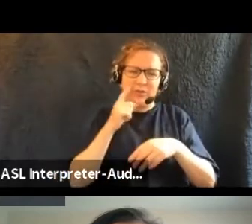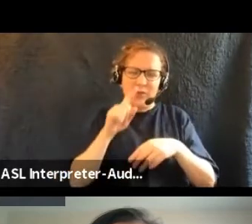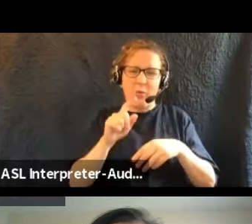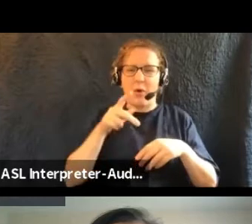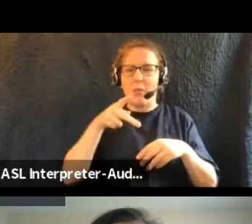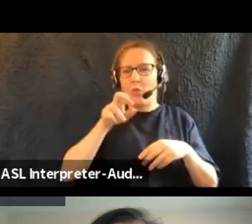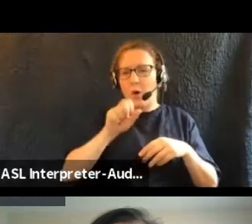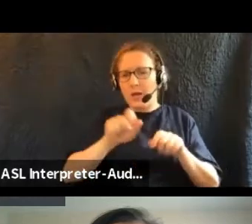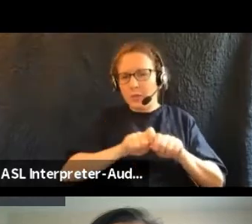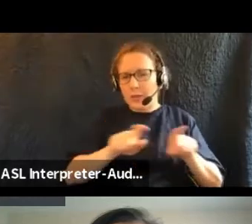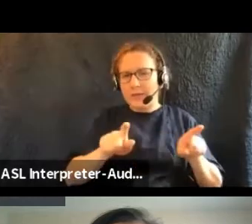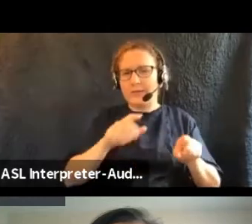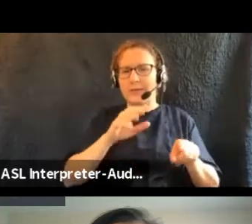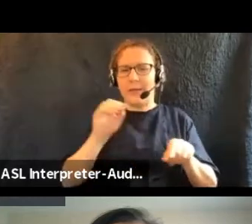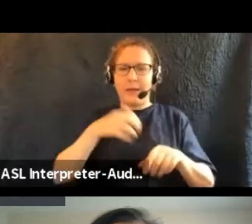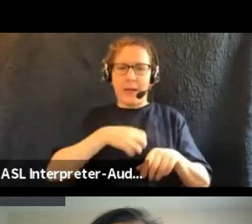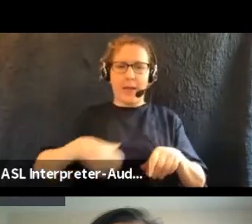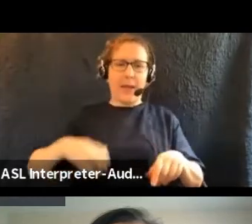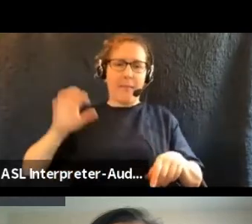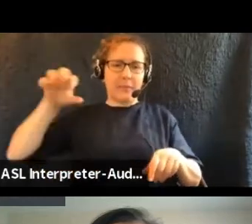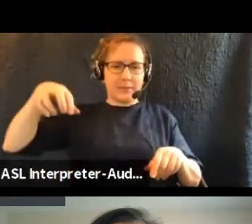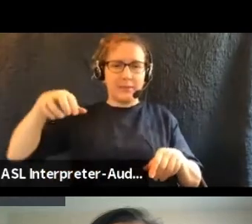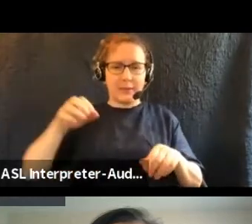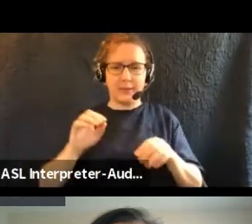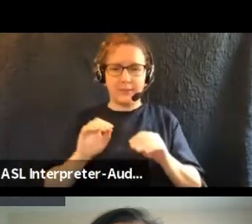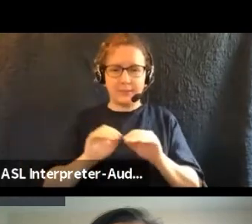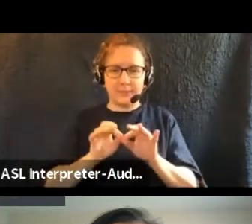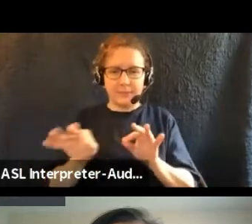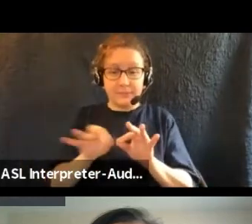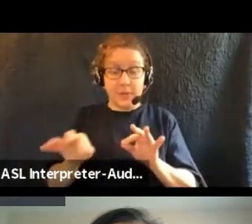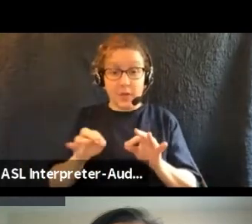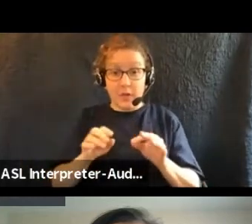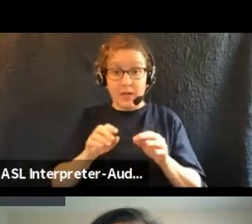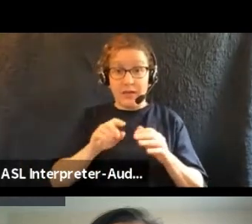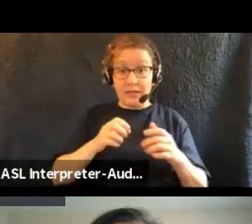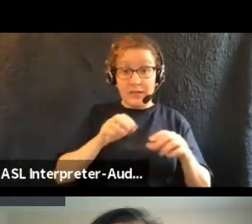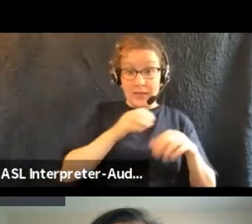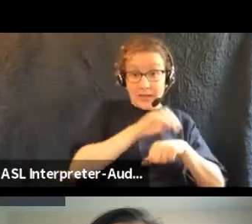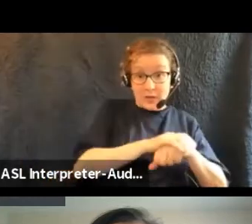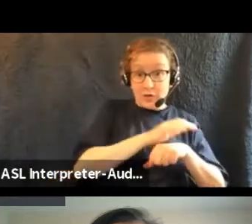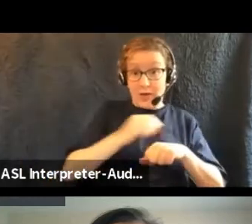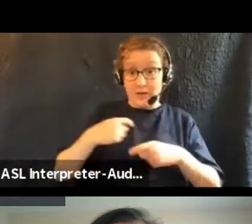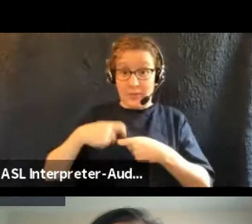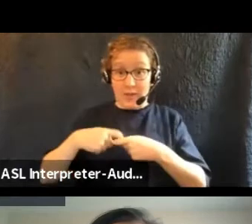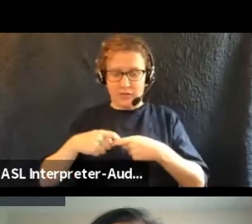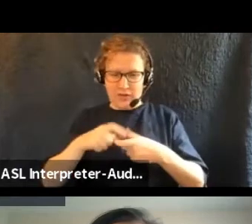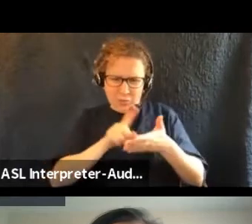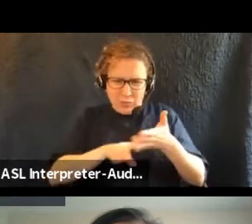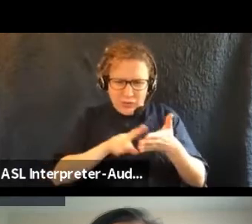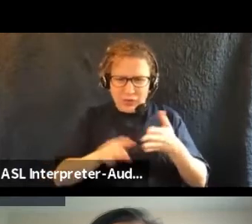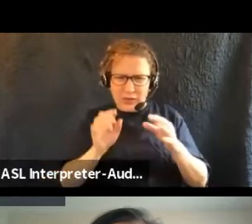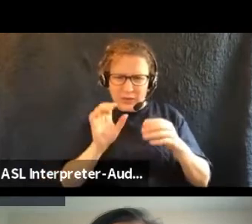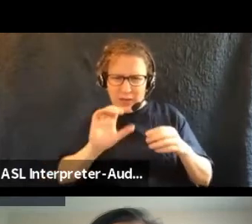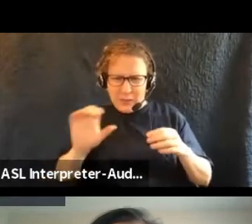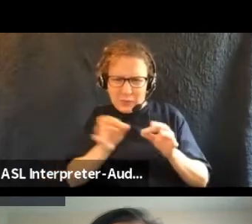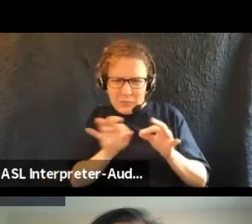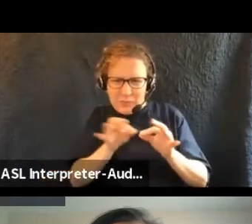and Spanish. By researching captioning laws and transcribing videos, I learned a skill I keep as a volunteer.